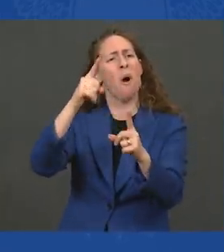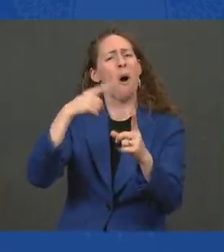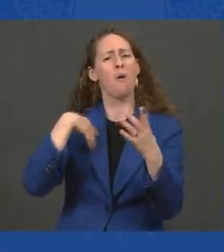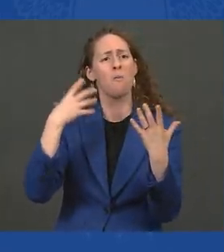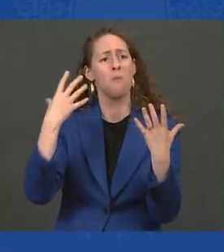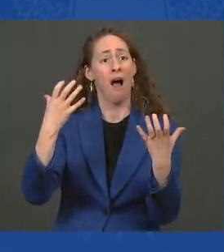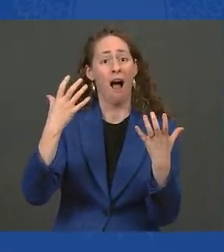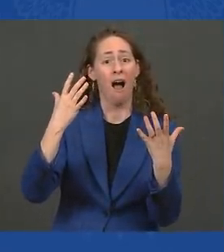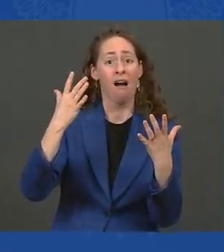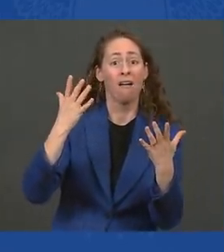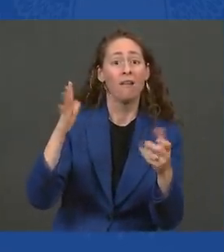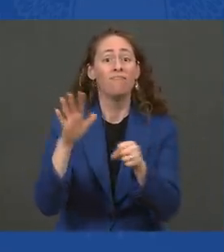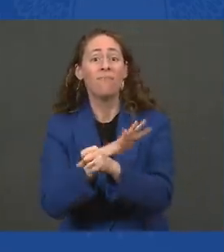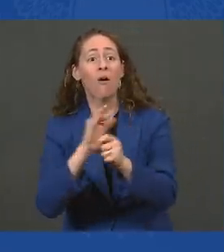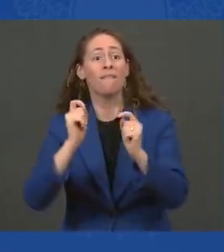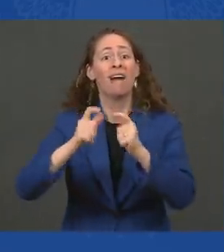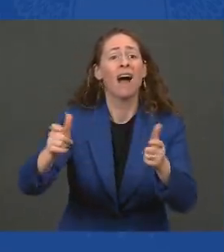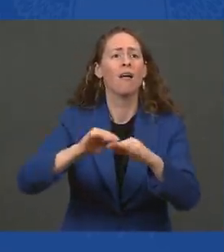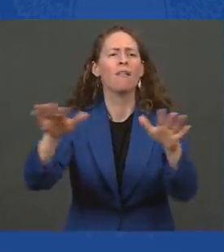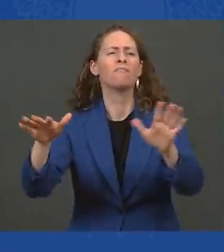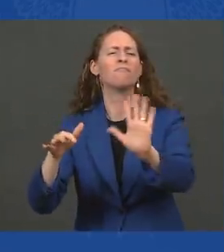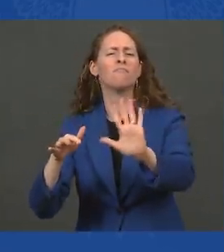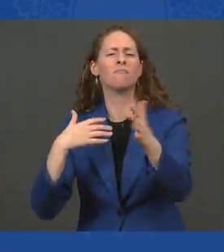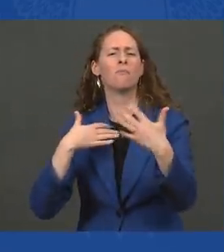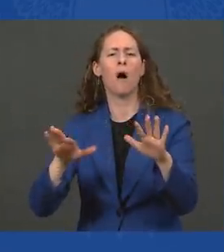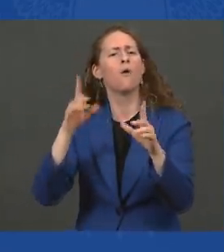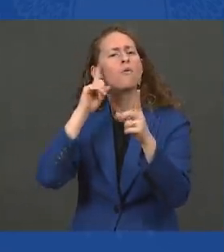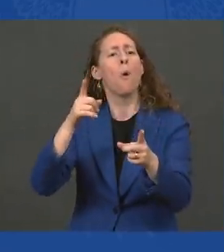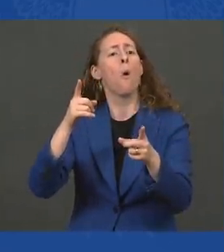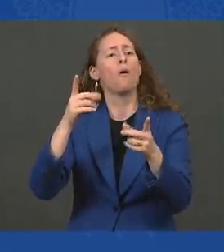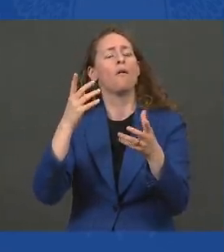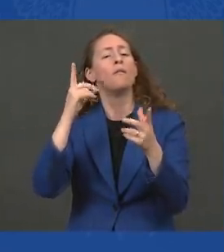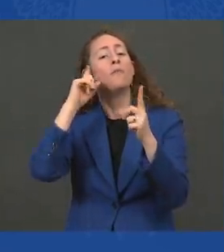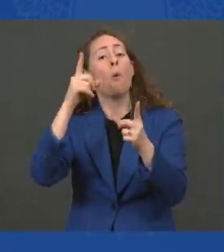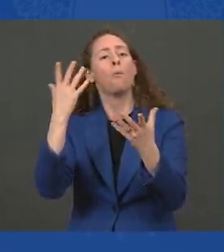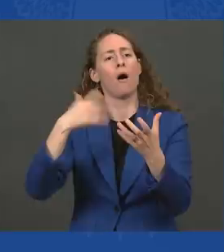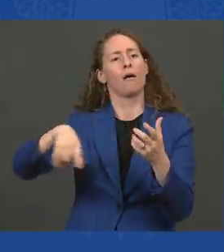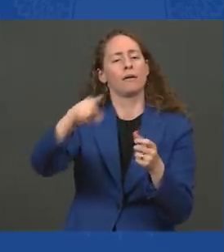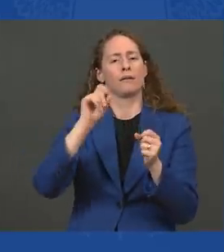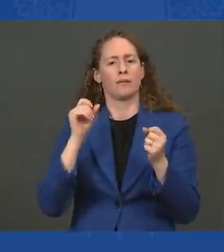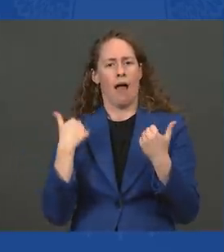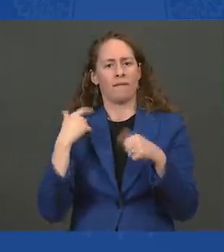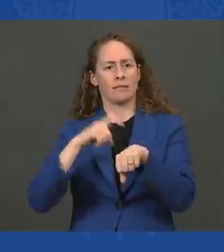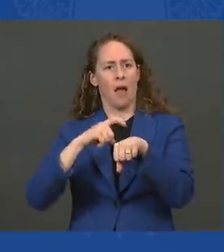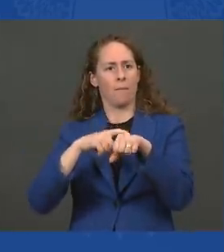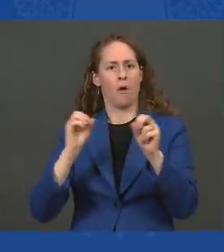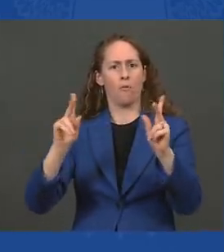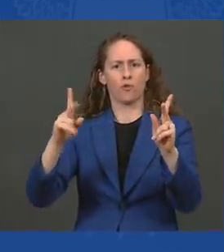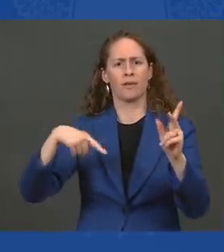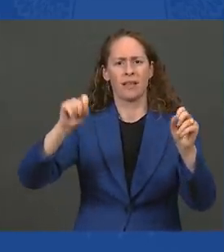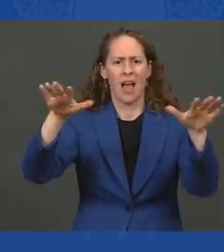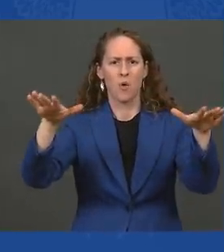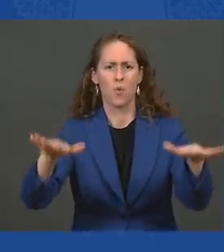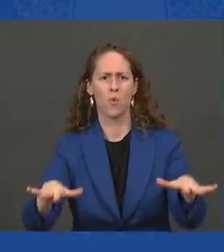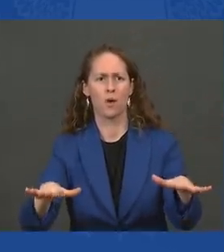It gives us time to take more actions, to move quicker, to make sure people understand